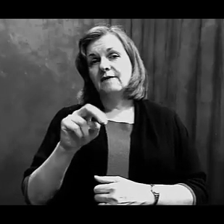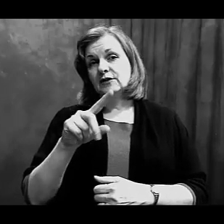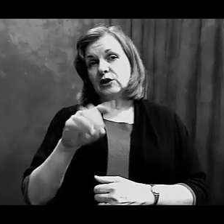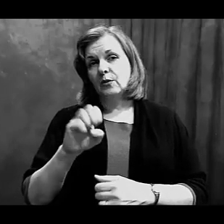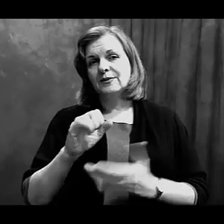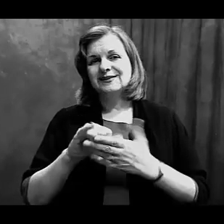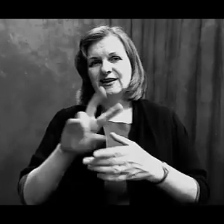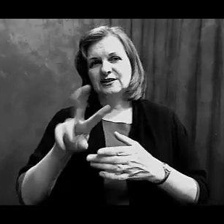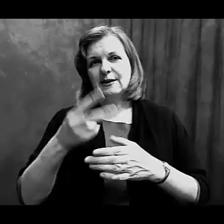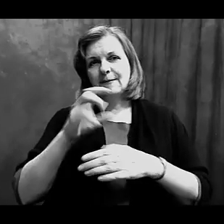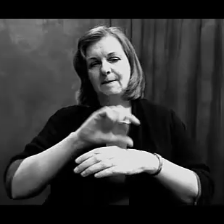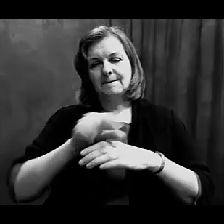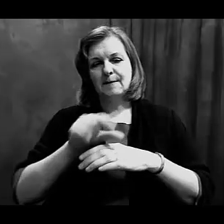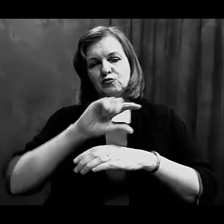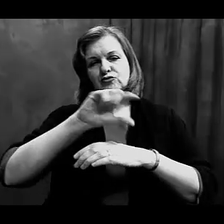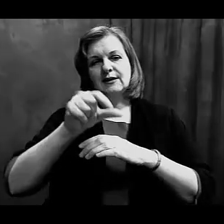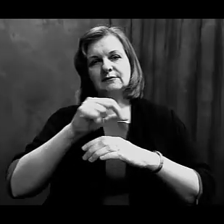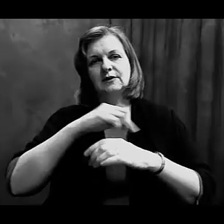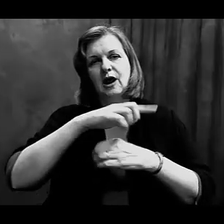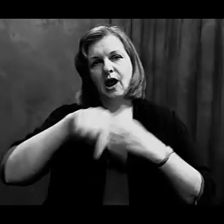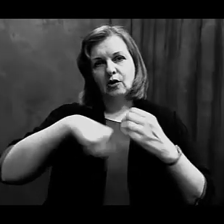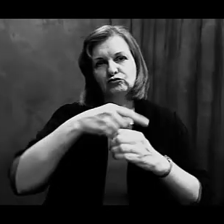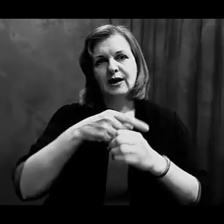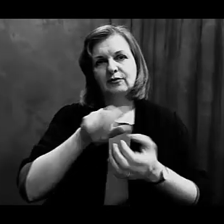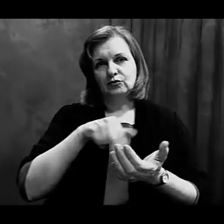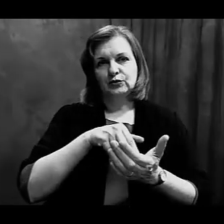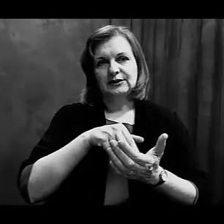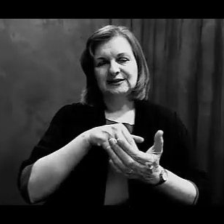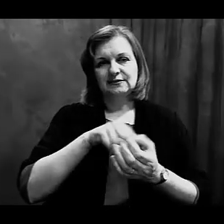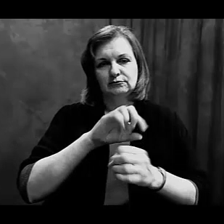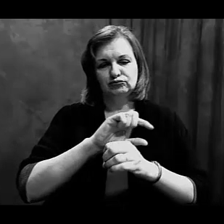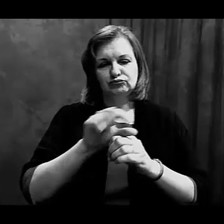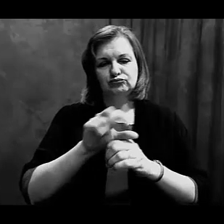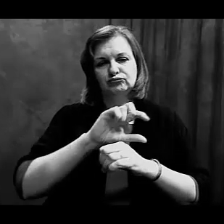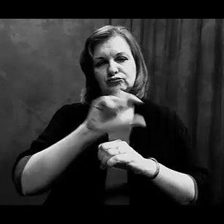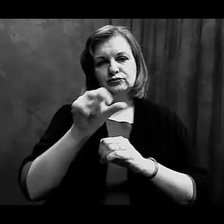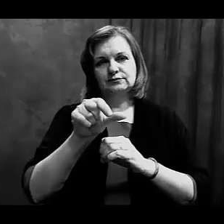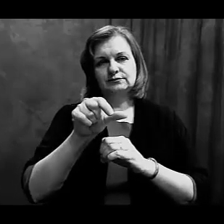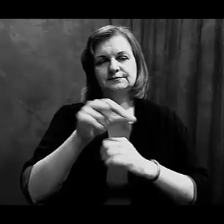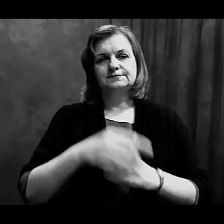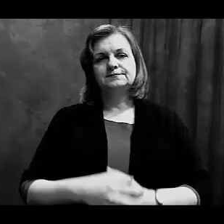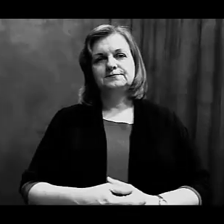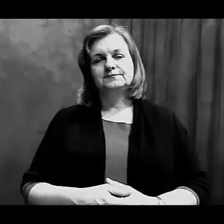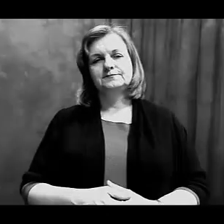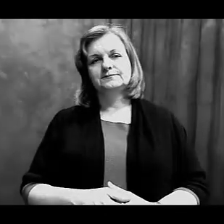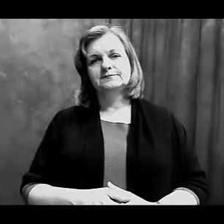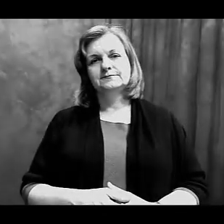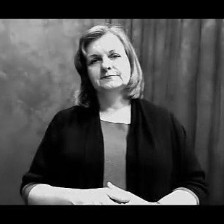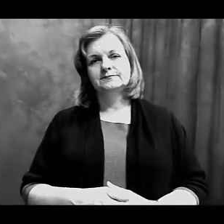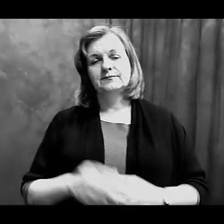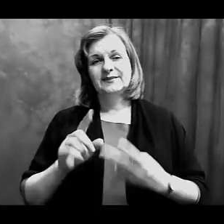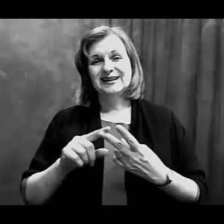that double plasma membrane layer around the nucleus that we talked about